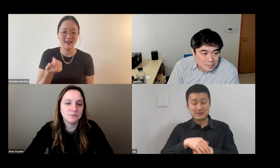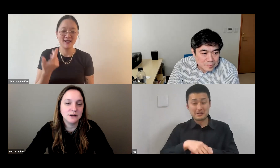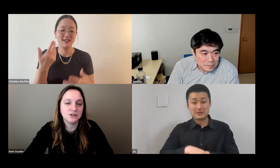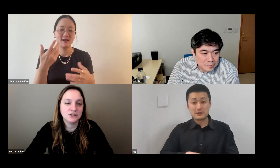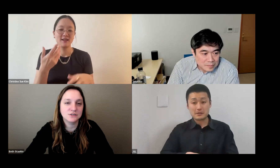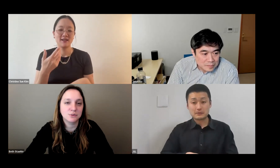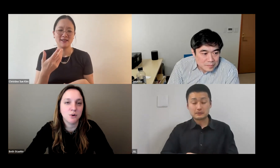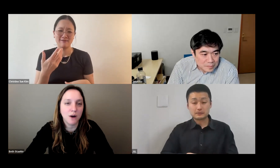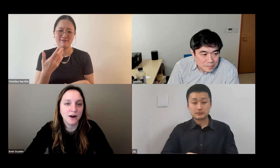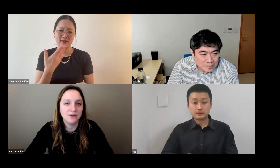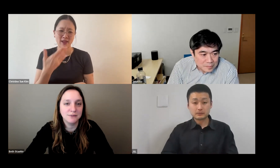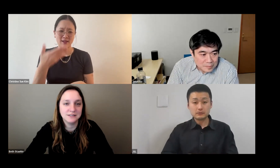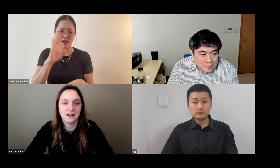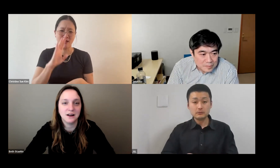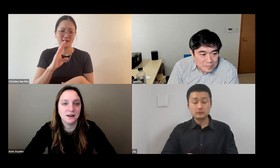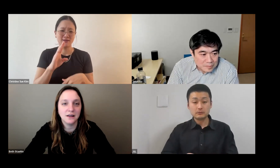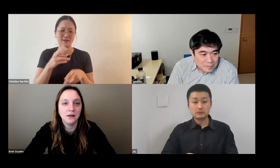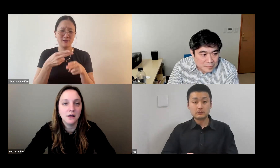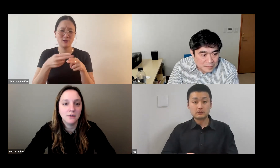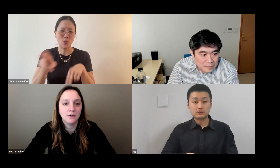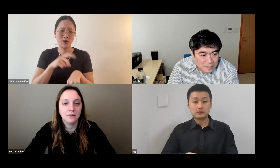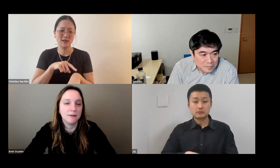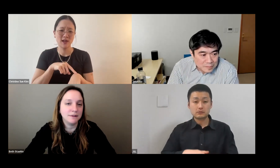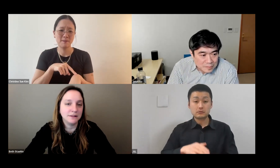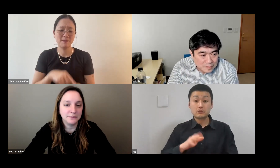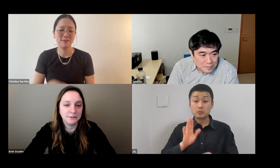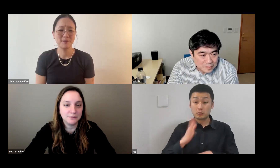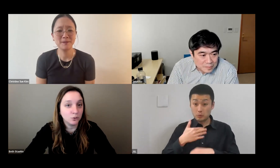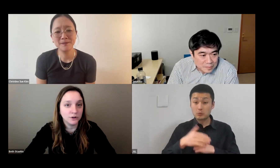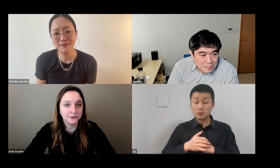but it just required me signing maybe a little bit more